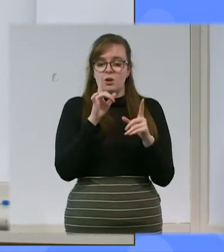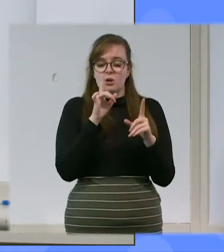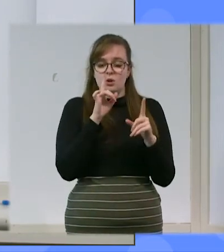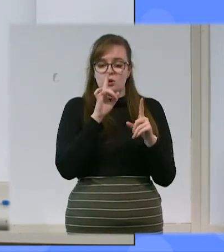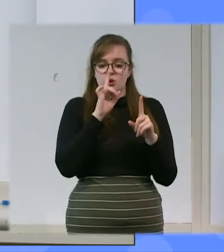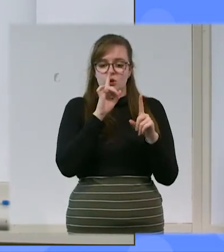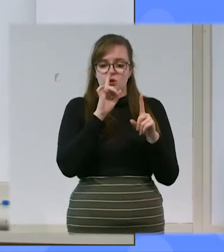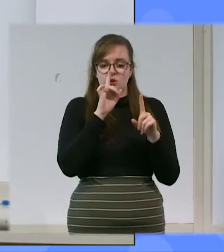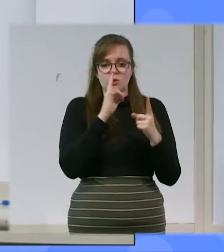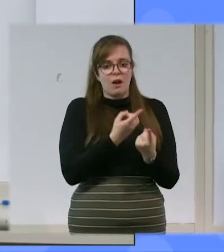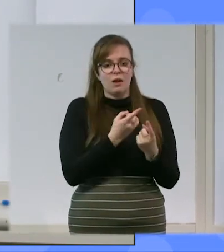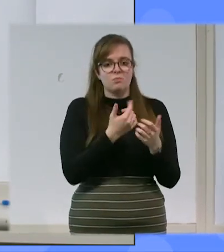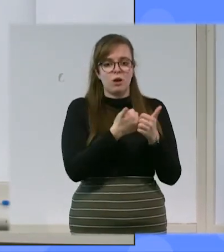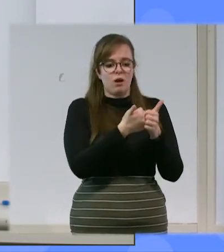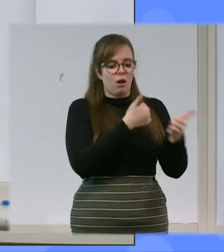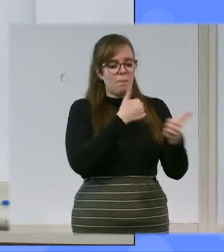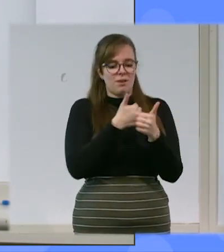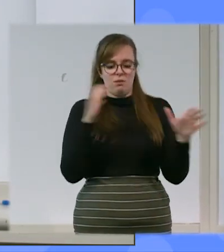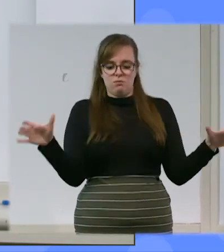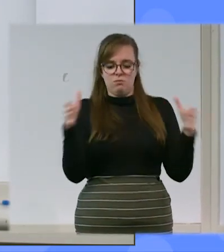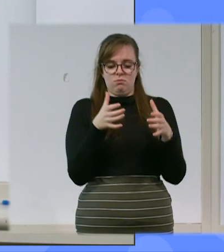to get stakeholders together in the same room and actually try and get some